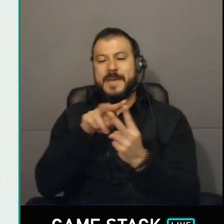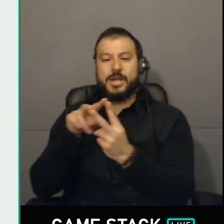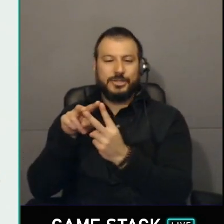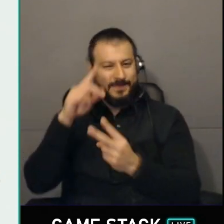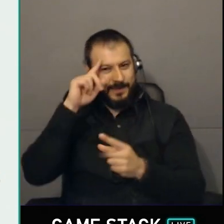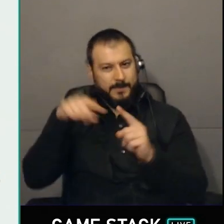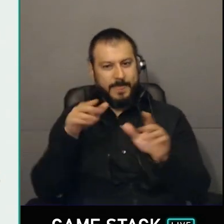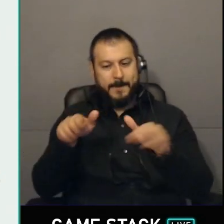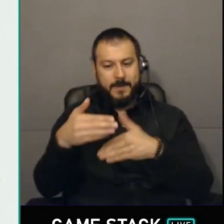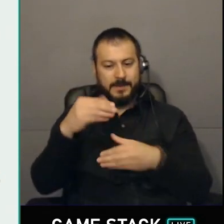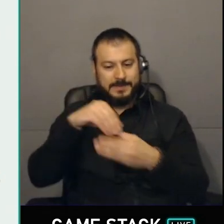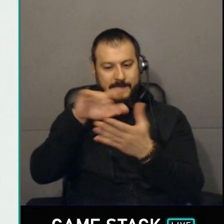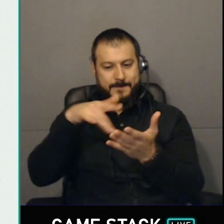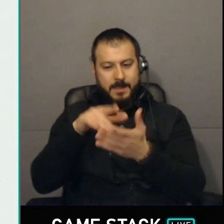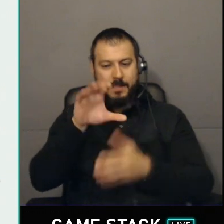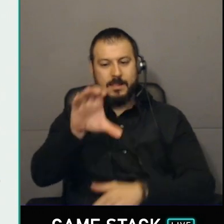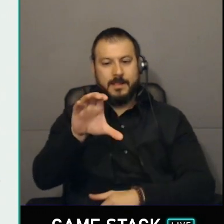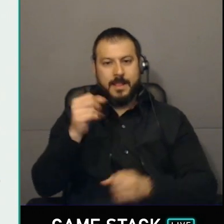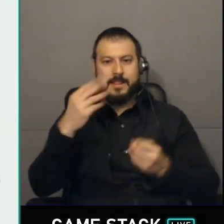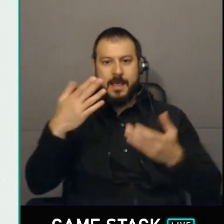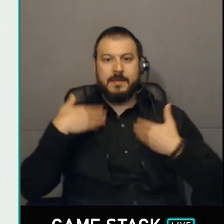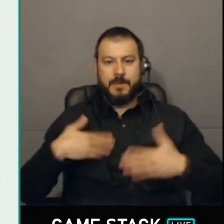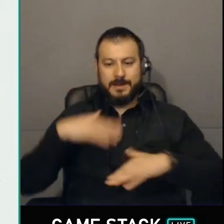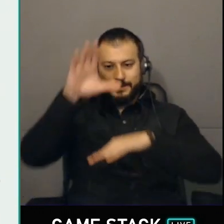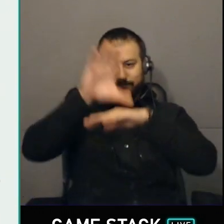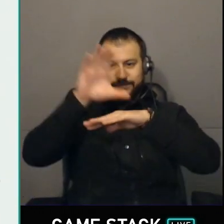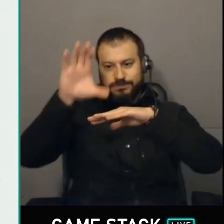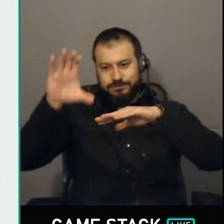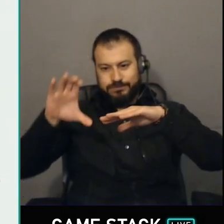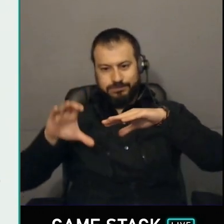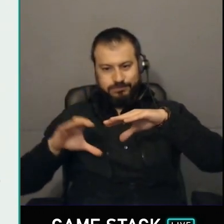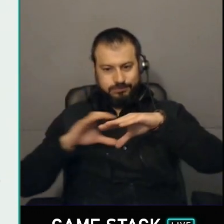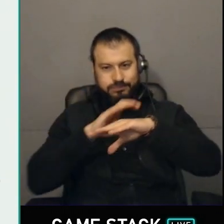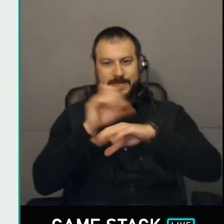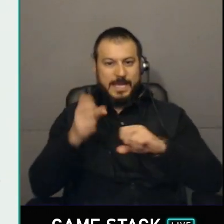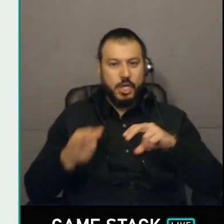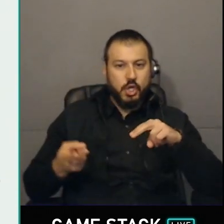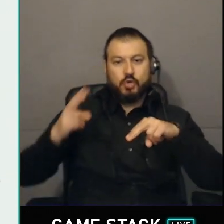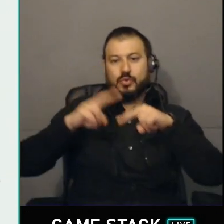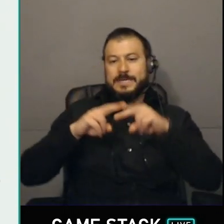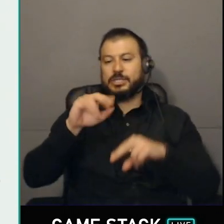it's got a lot of bodies that it's contacting with. If we can increase inertia and scale it based on